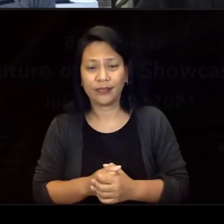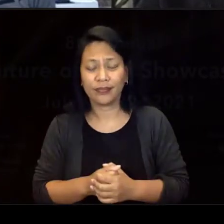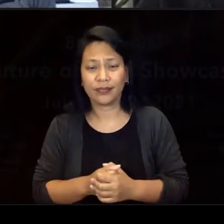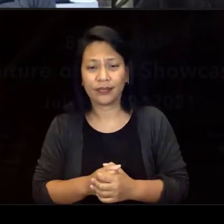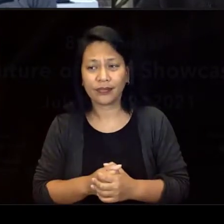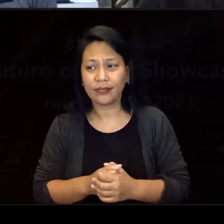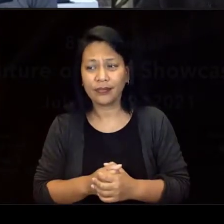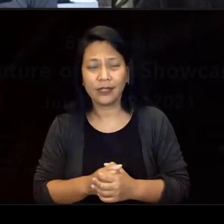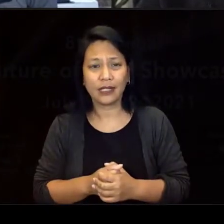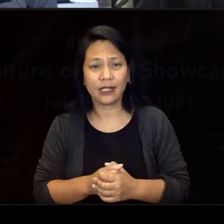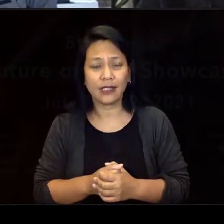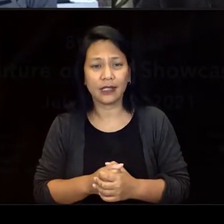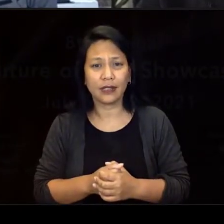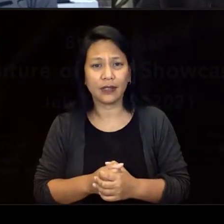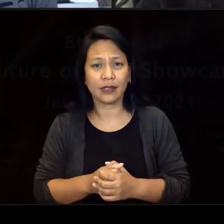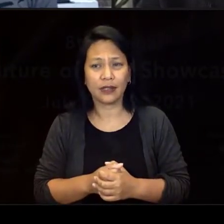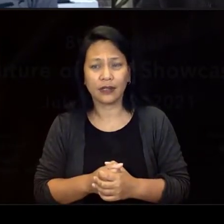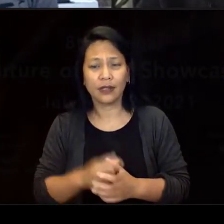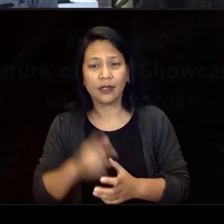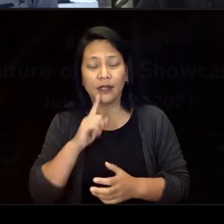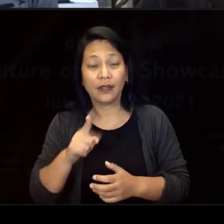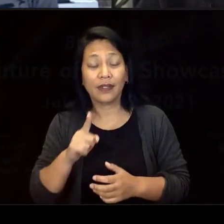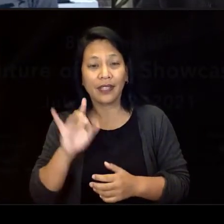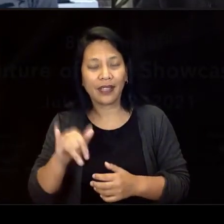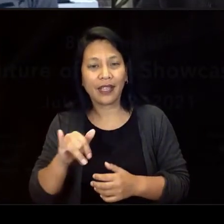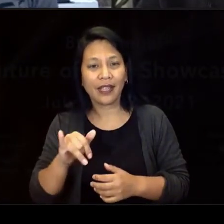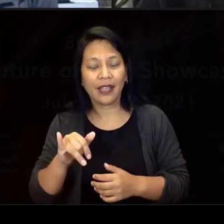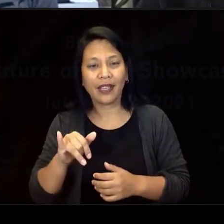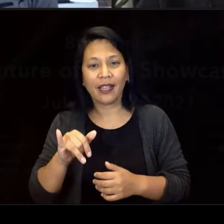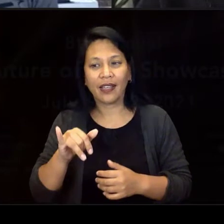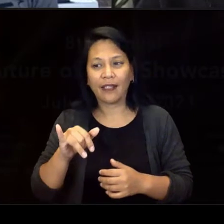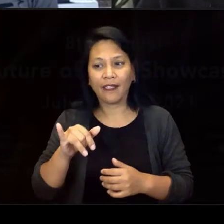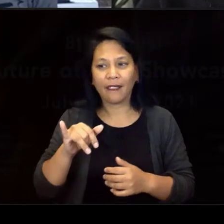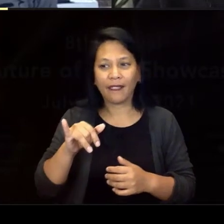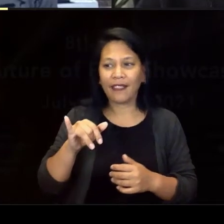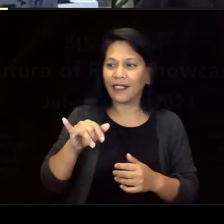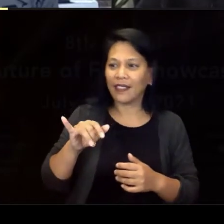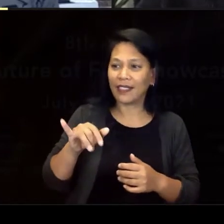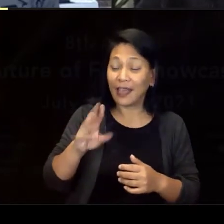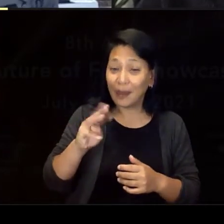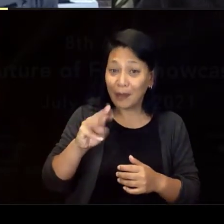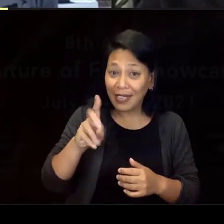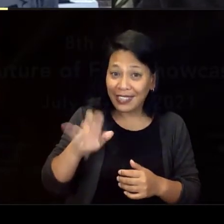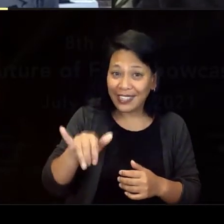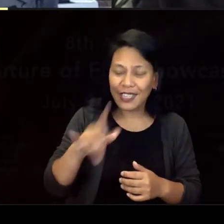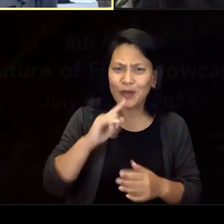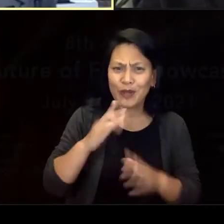With that, actually, Mikey, I saw you unmic-ed, come through. Oh no, I was just gonna say that.